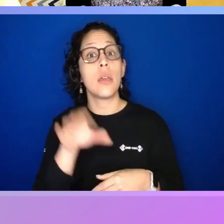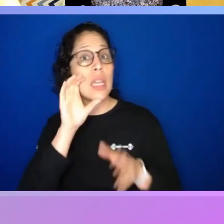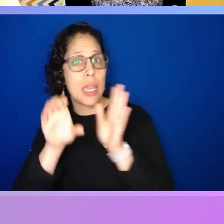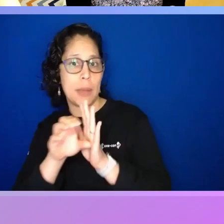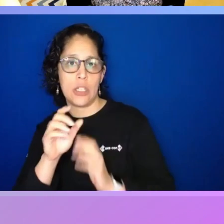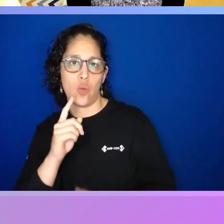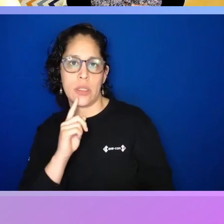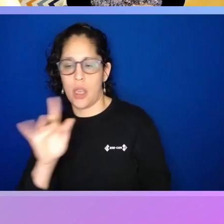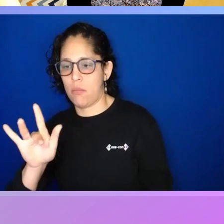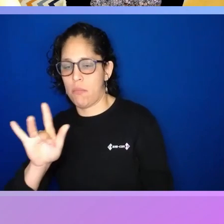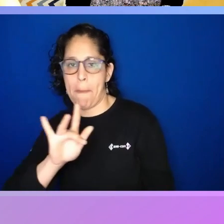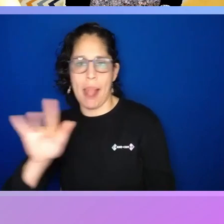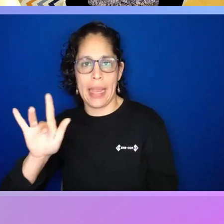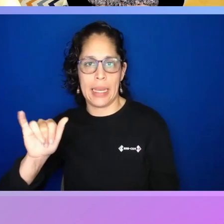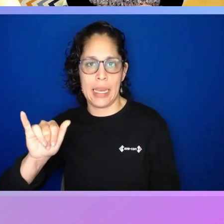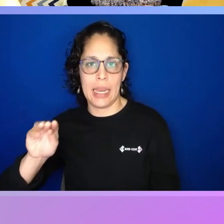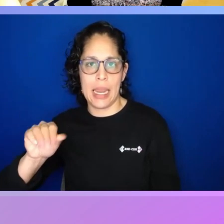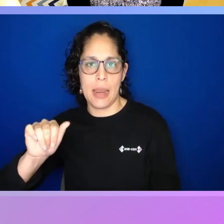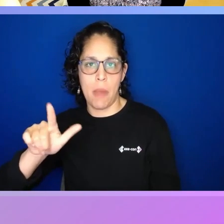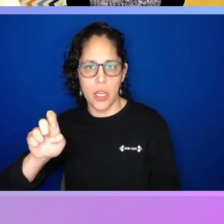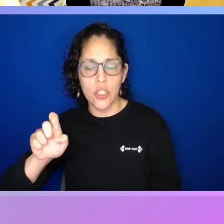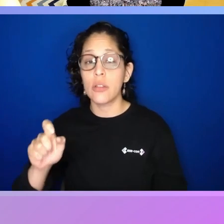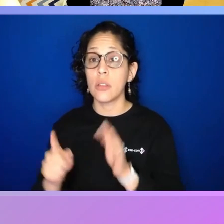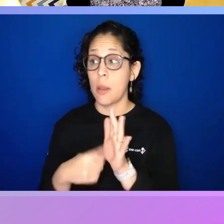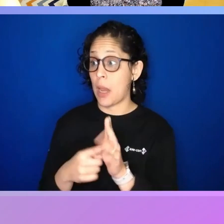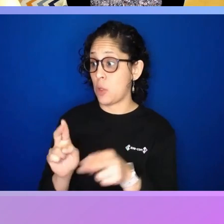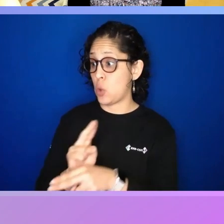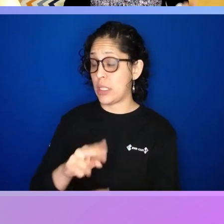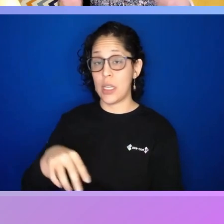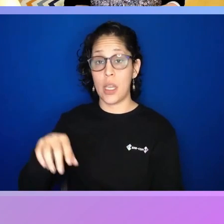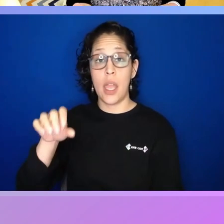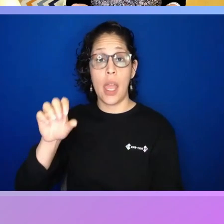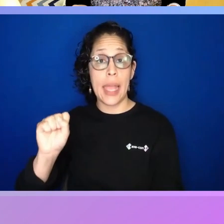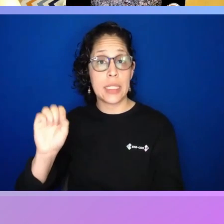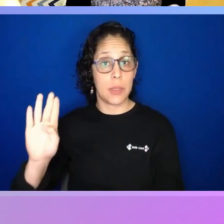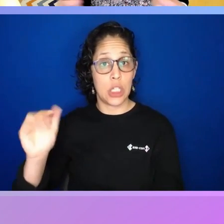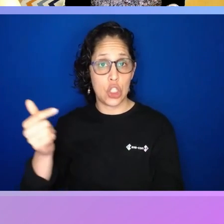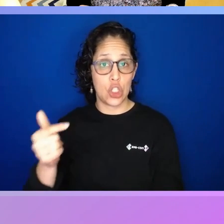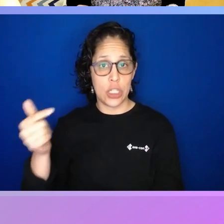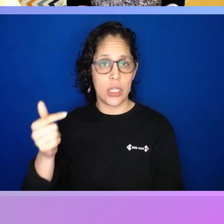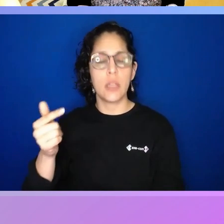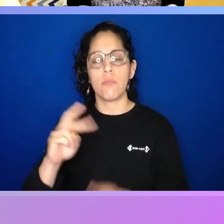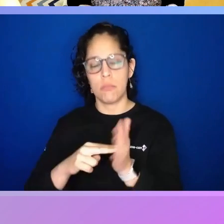to be meaningful and added to all essential images and icons. And we need to consider hiding things that